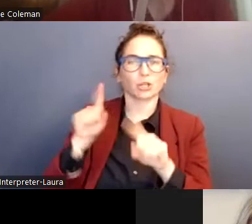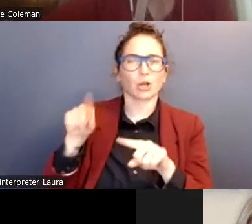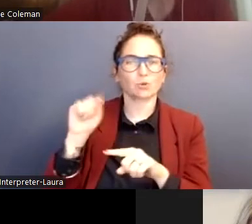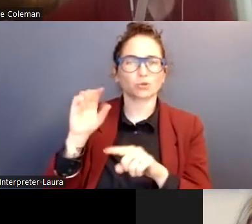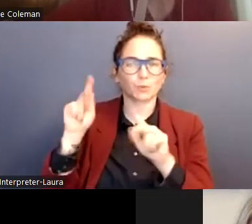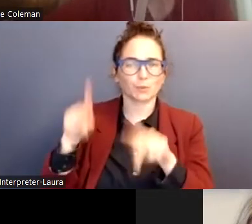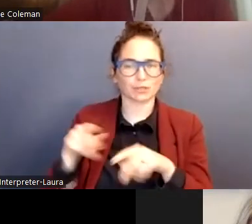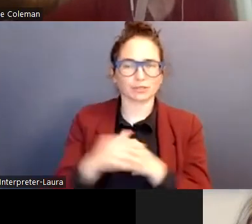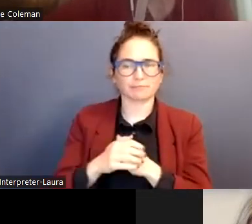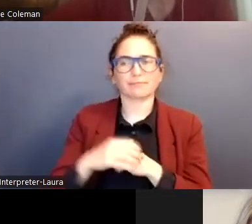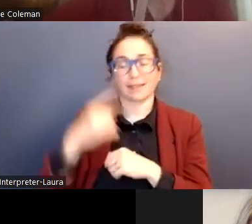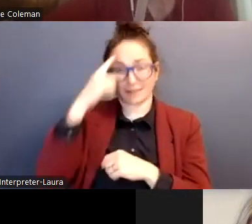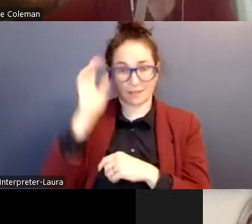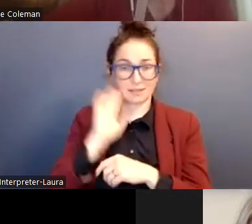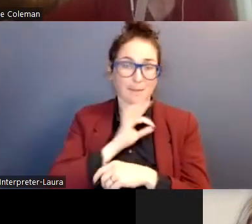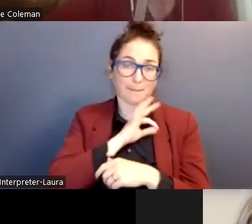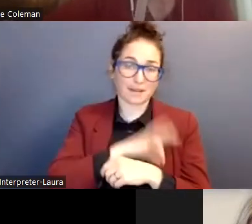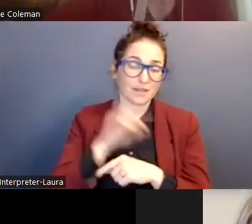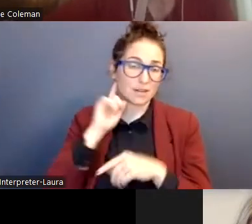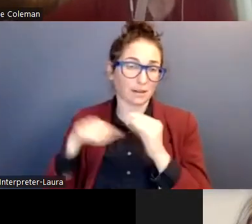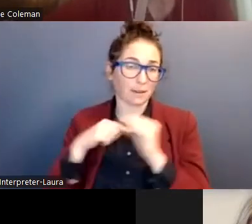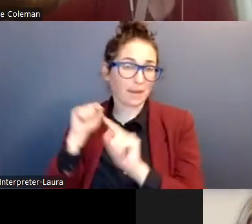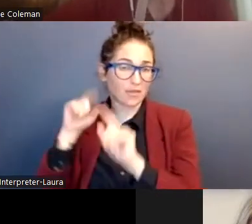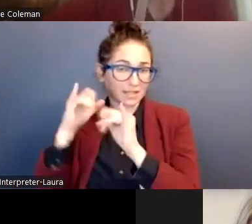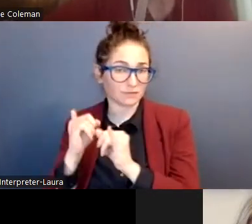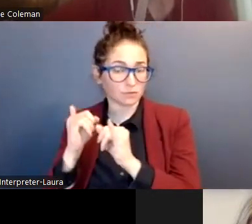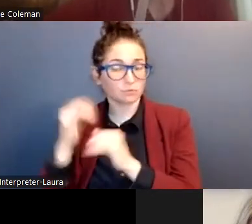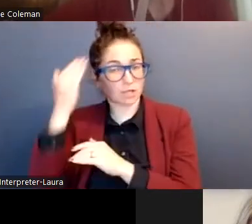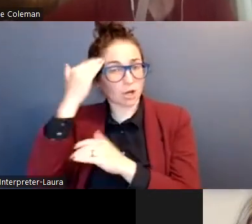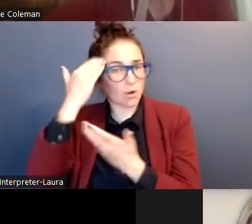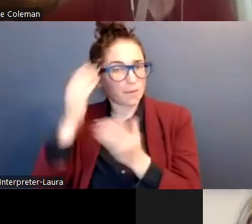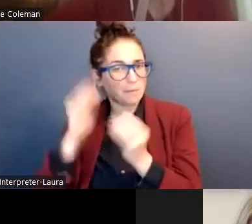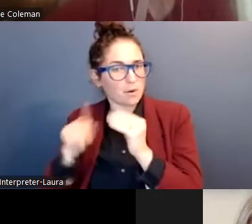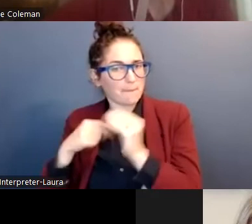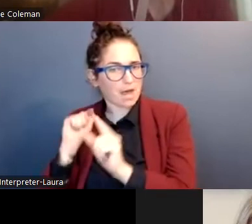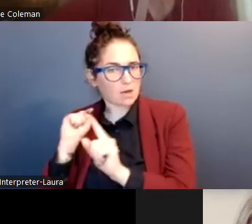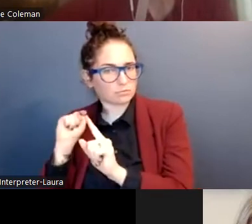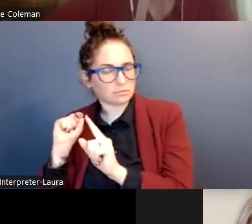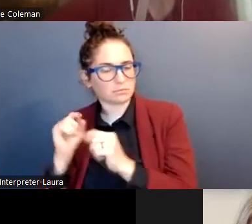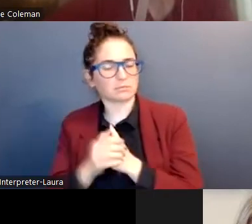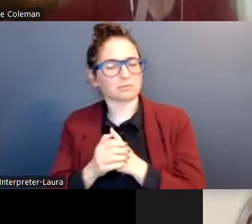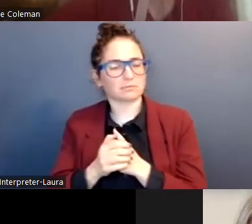find it beneficial hearing about the individual and knowing more about them. I also like to write